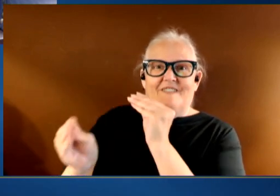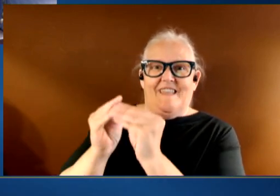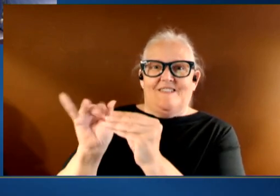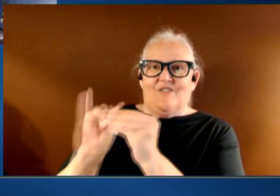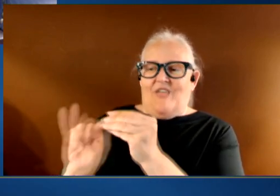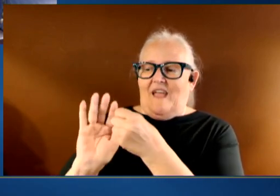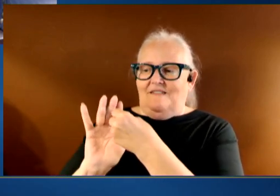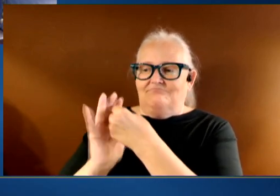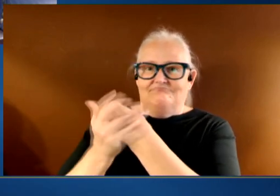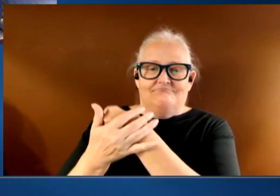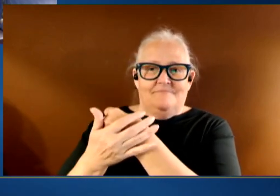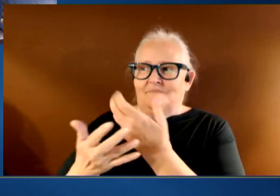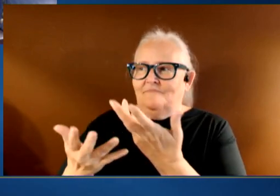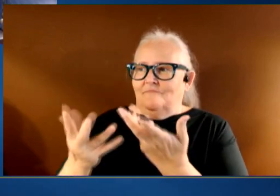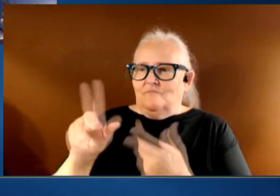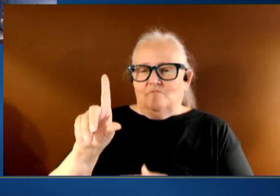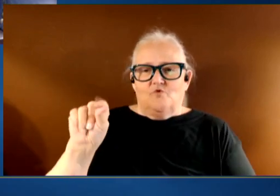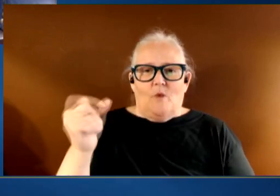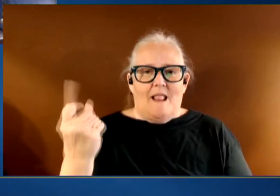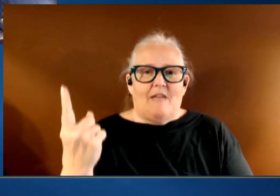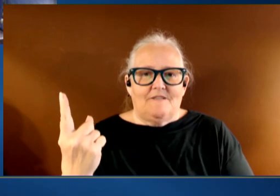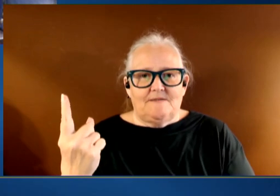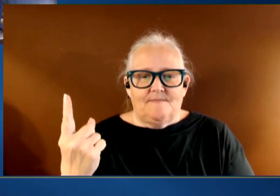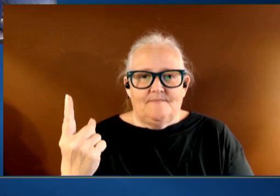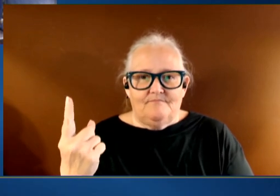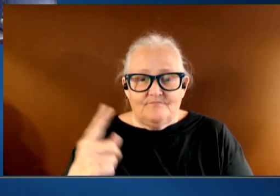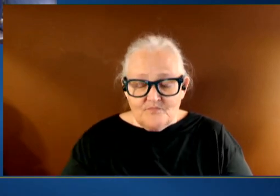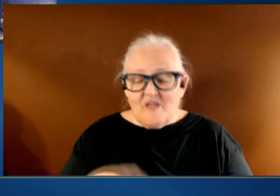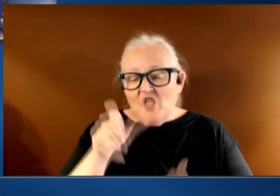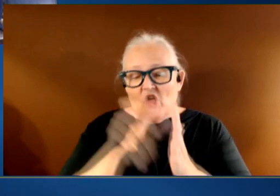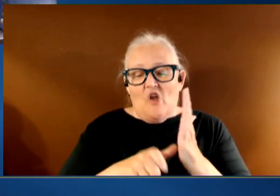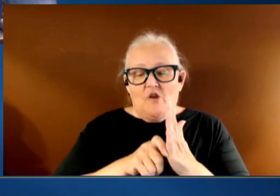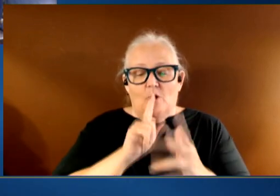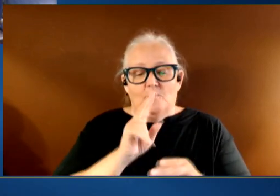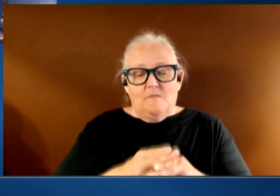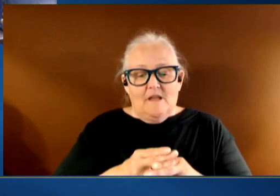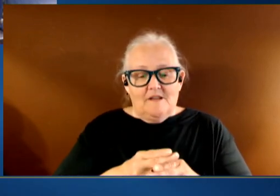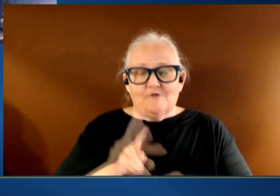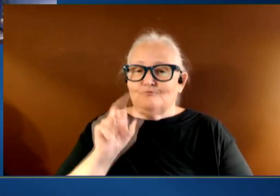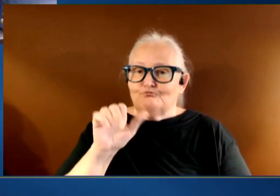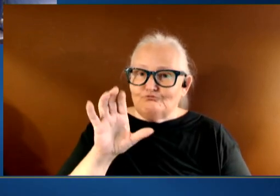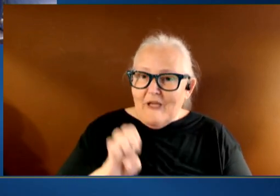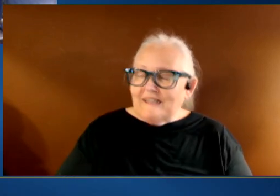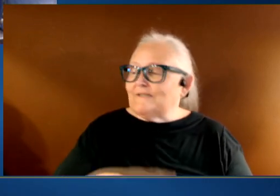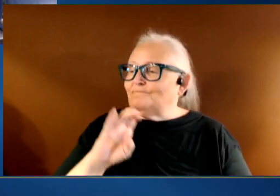was in 2011. The article notes that the role of race and ethnicity in the context of healthcare